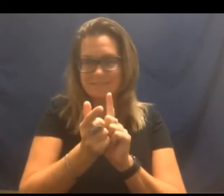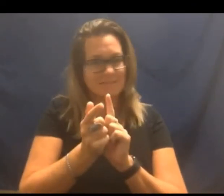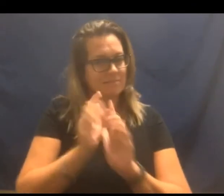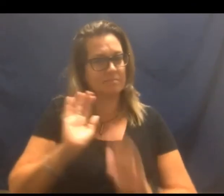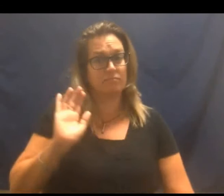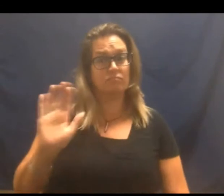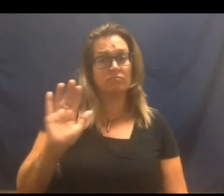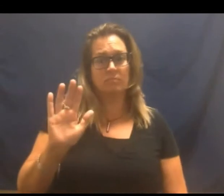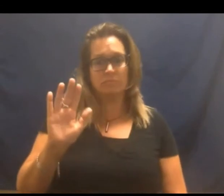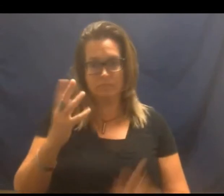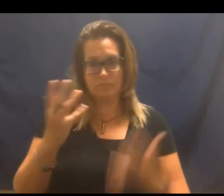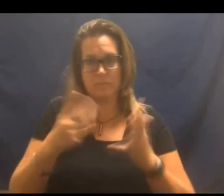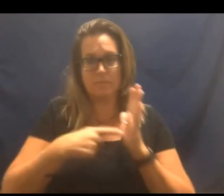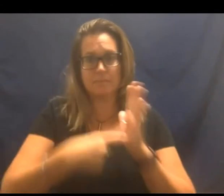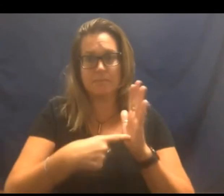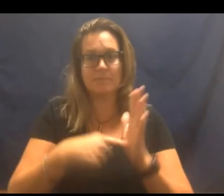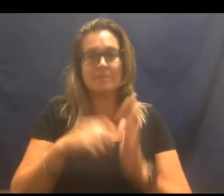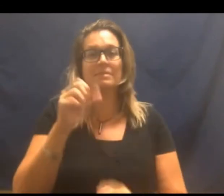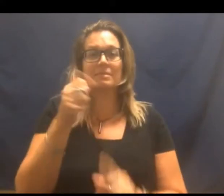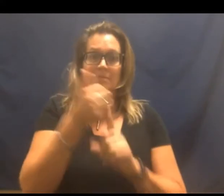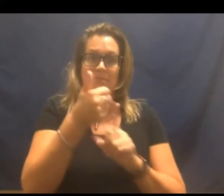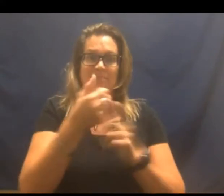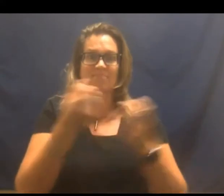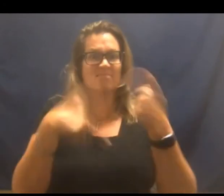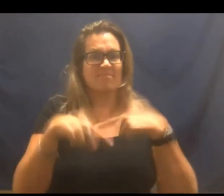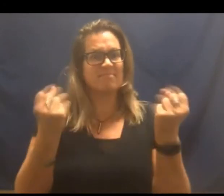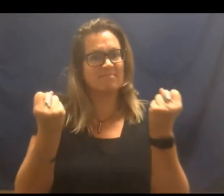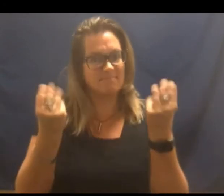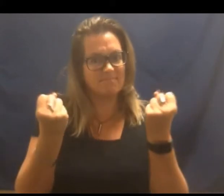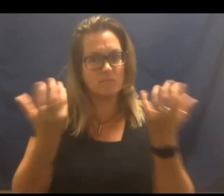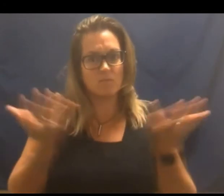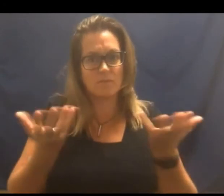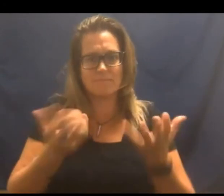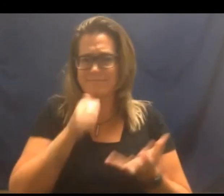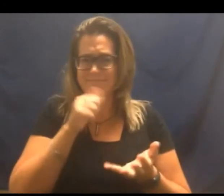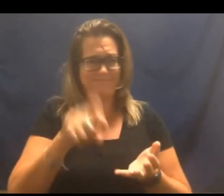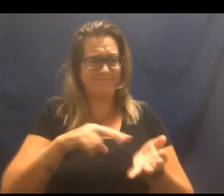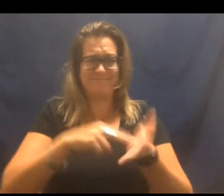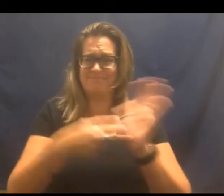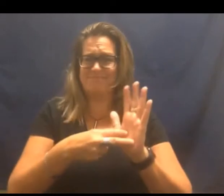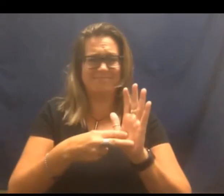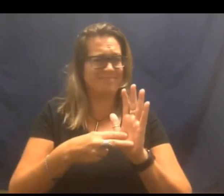writing and this is not a translation. It's representing different signs